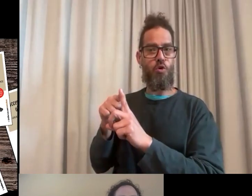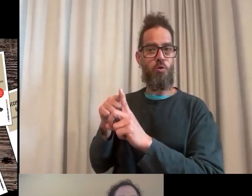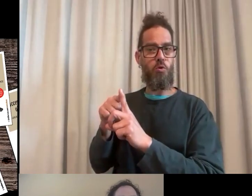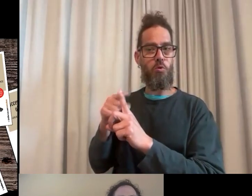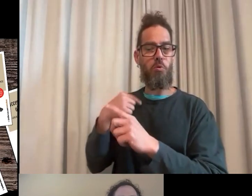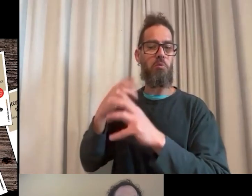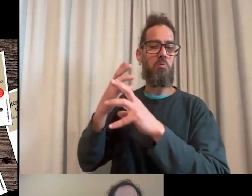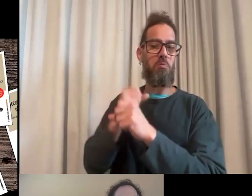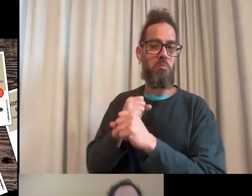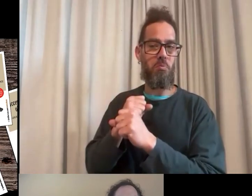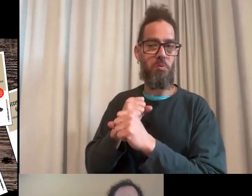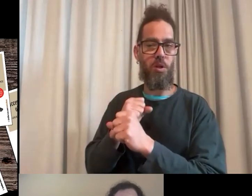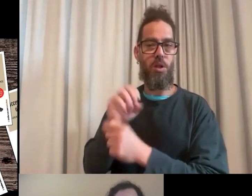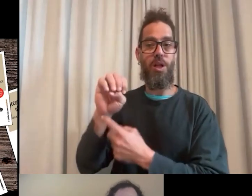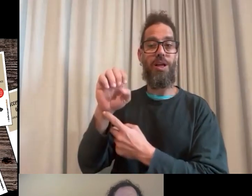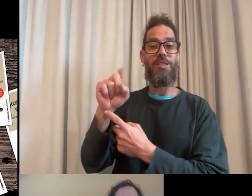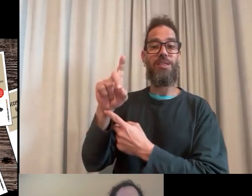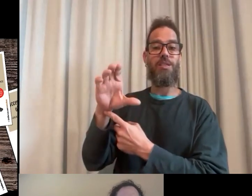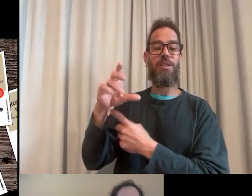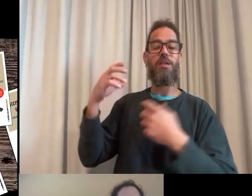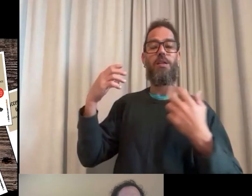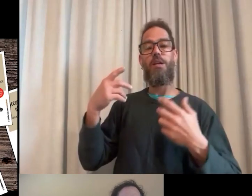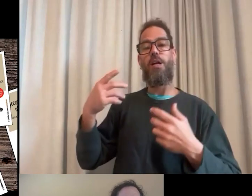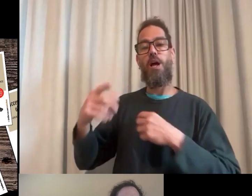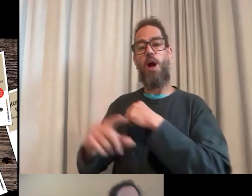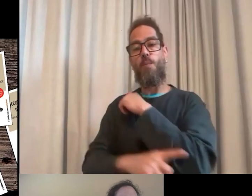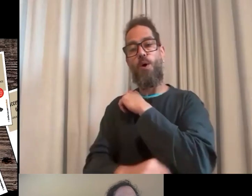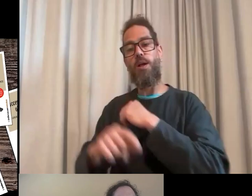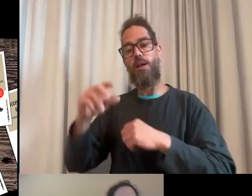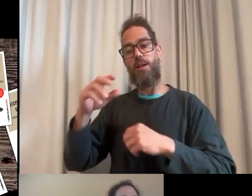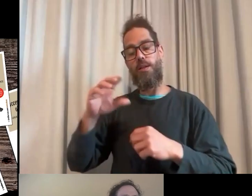So I can summarize this for you, but ESDC is still